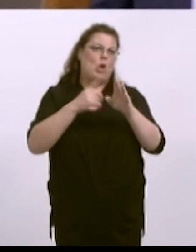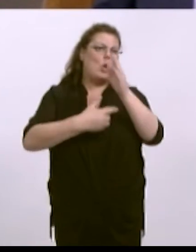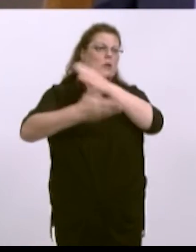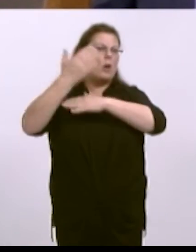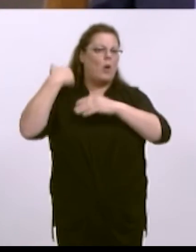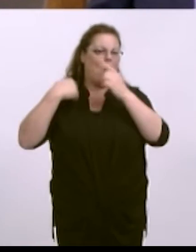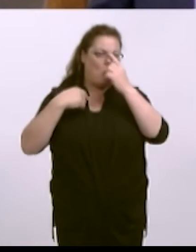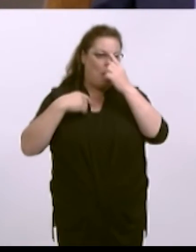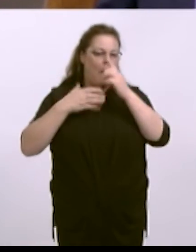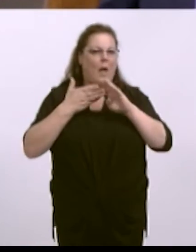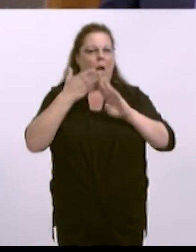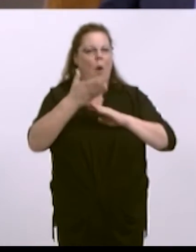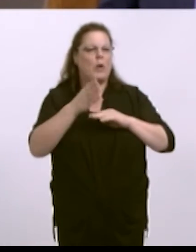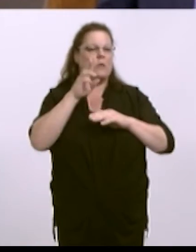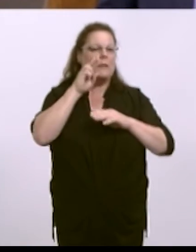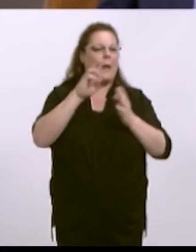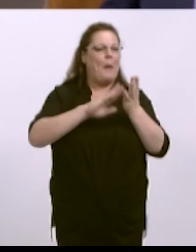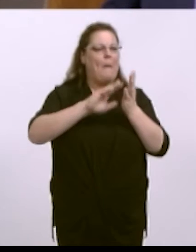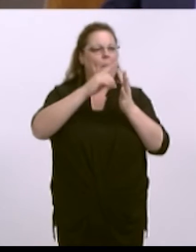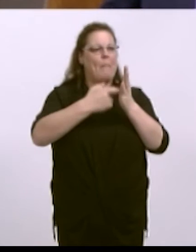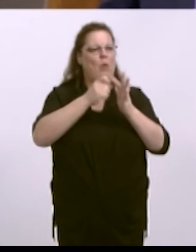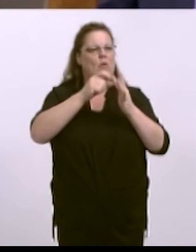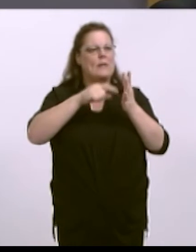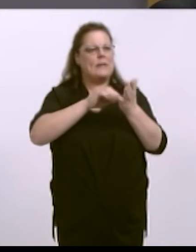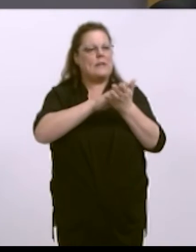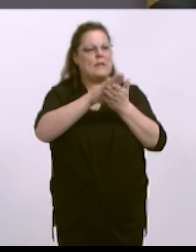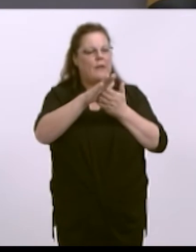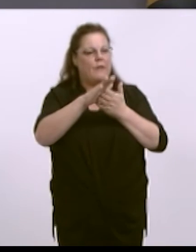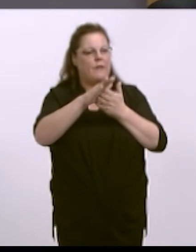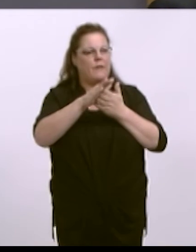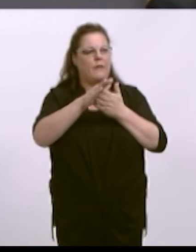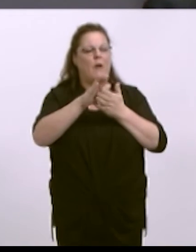given by Dr Mererid Hopwood on culture as an economic driver, in Northern Ireland of